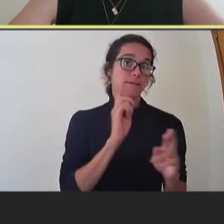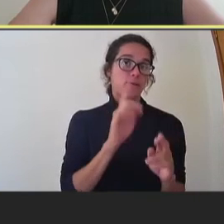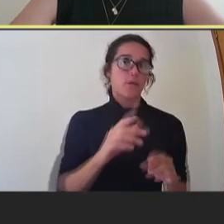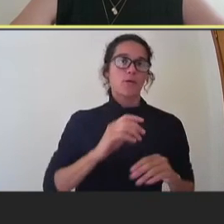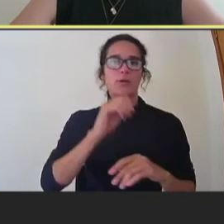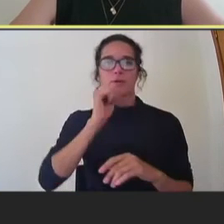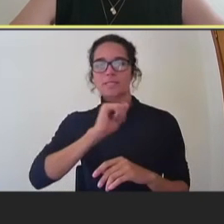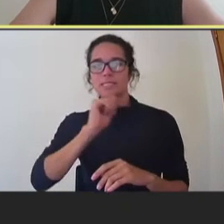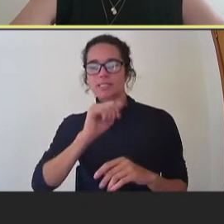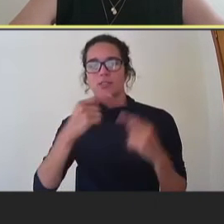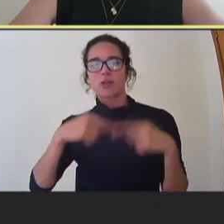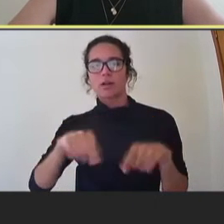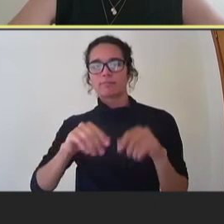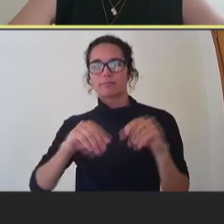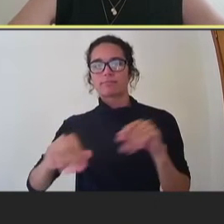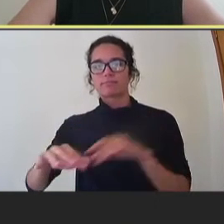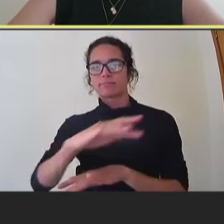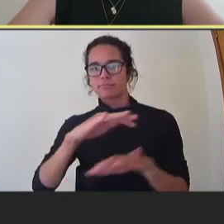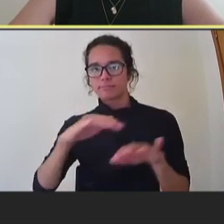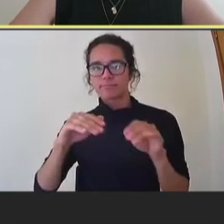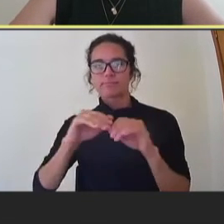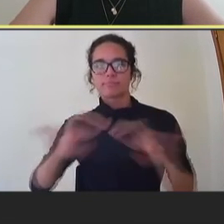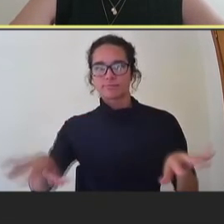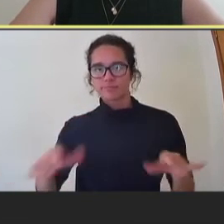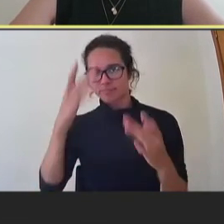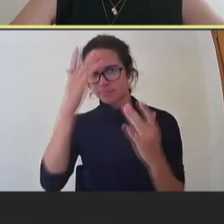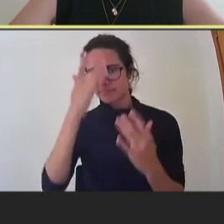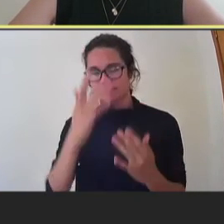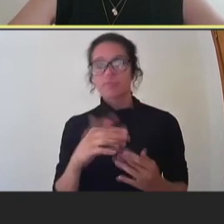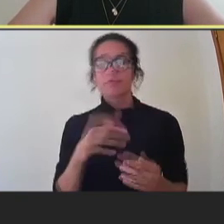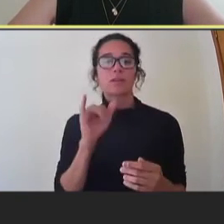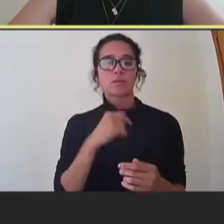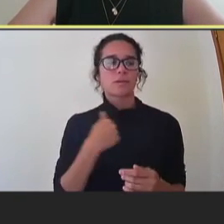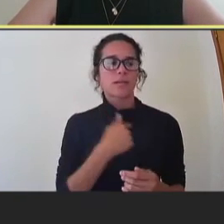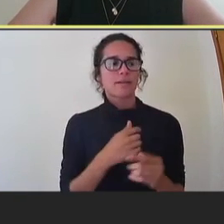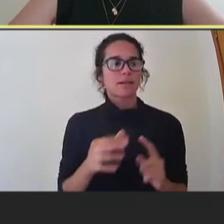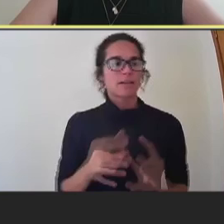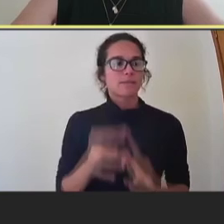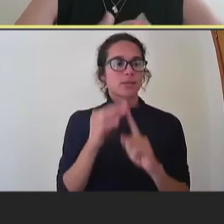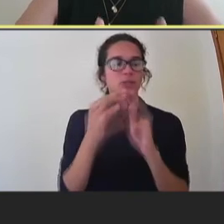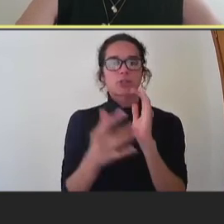And we have very special technology partnerships, I would say. Obviously,